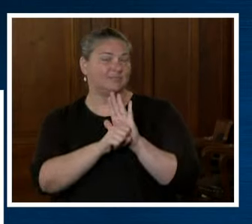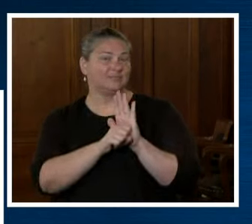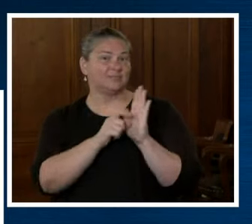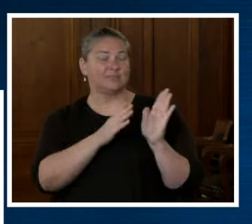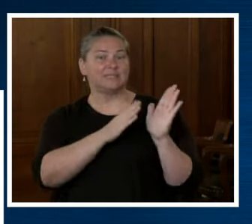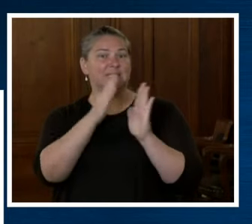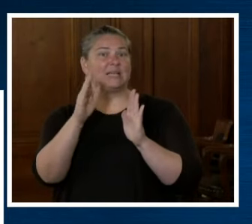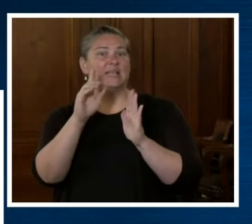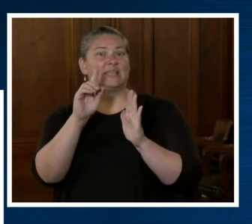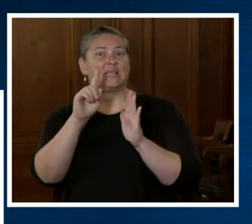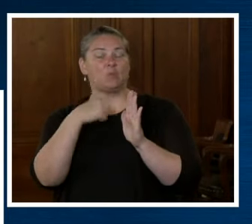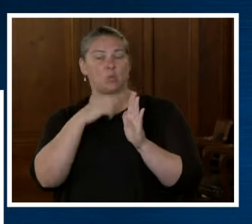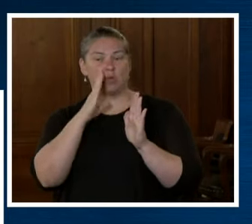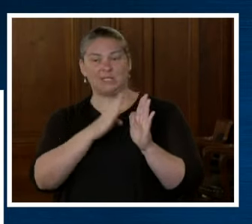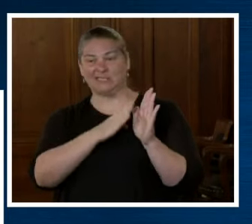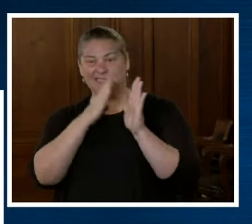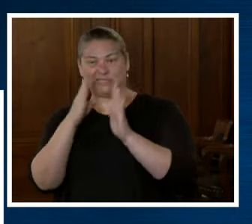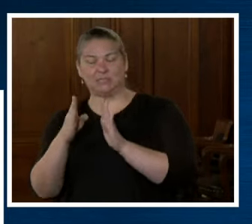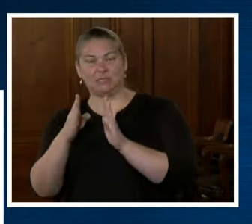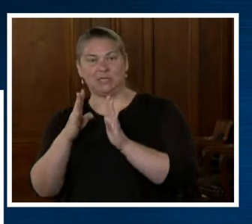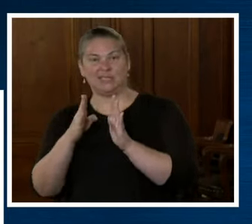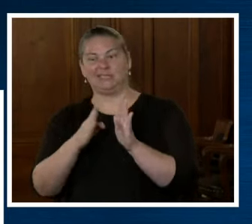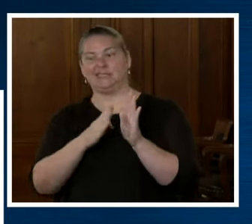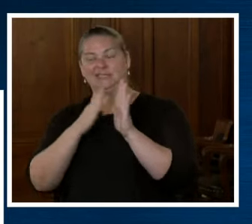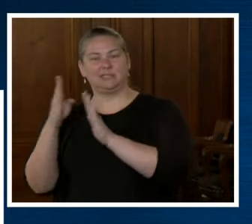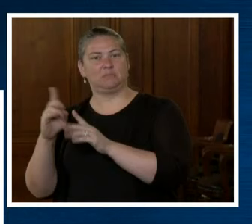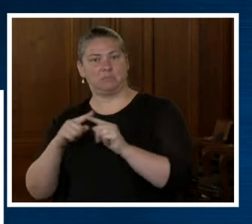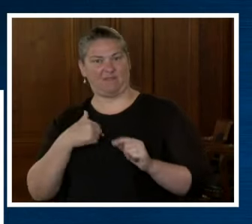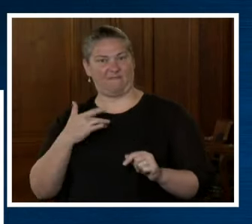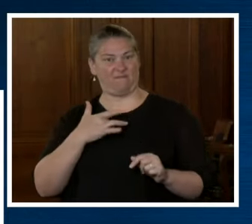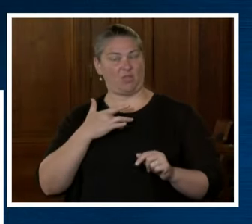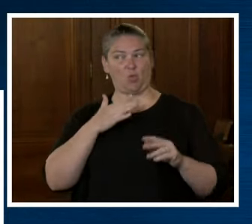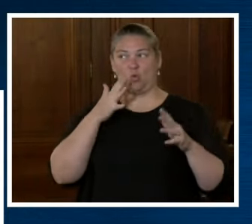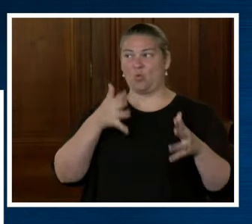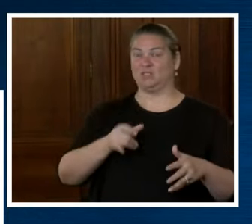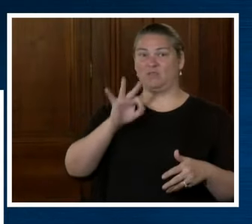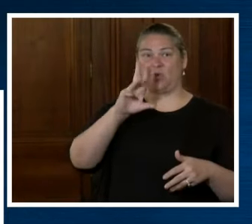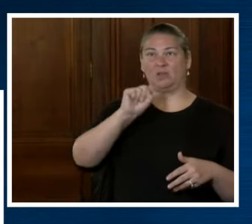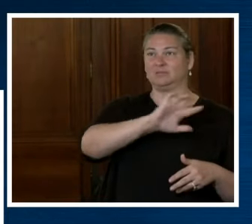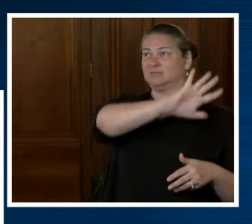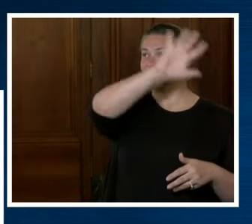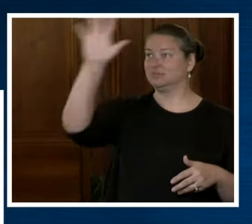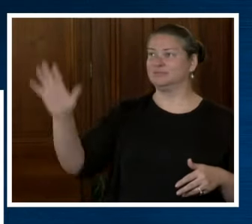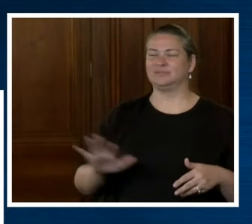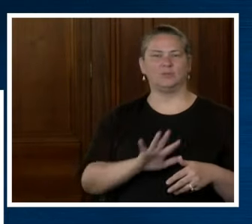THE LOSS OF HUMAN LIFE AND CERTAINLY THE IMPACT ON THE ECONOMY, AND IT'S TOUGH.